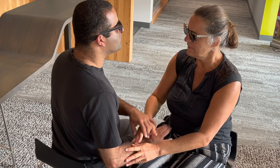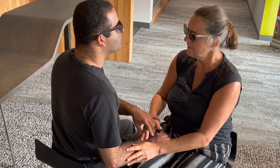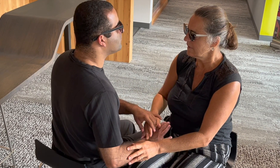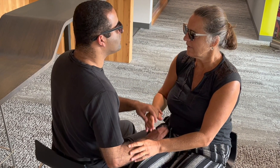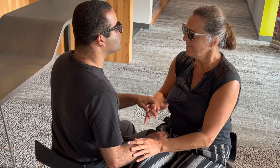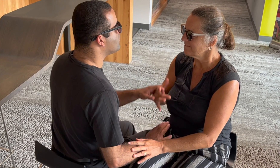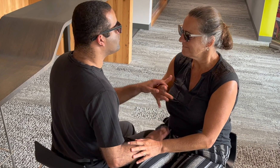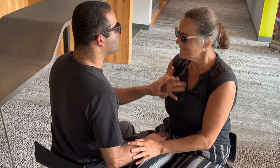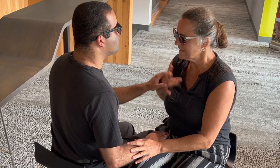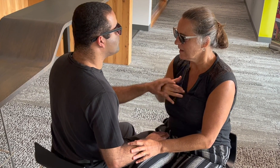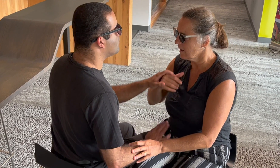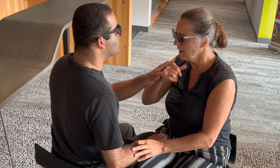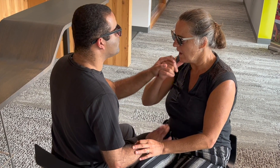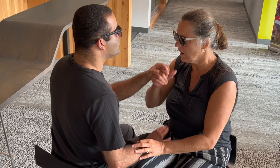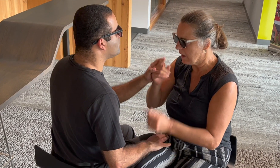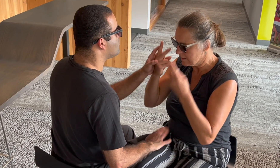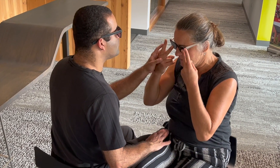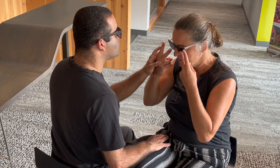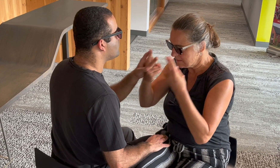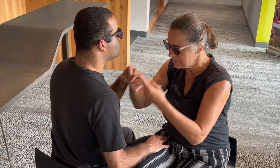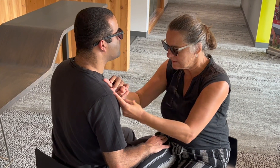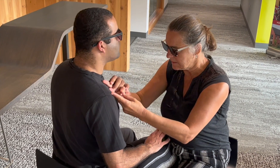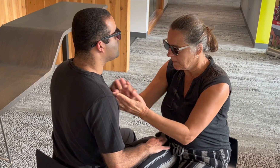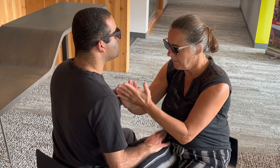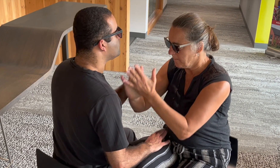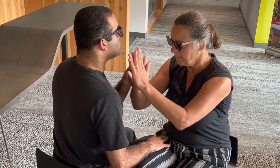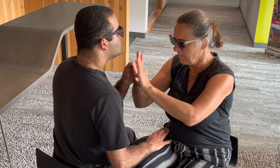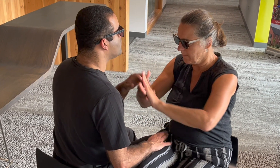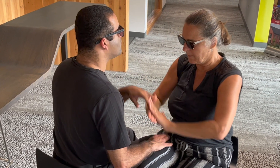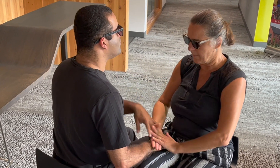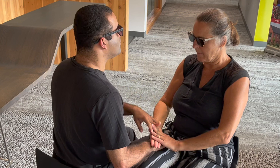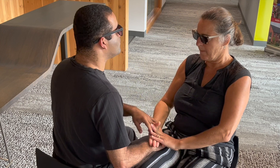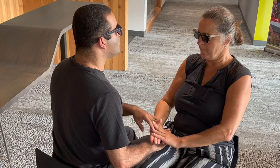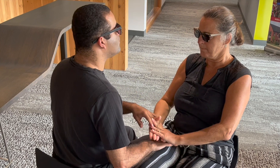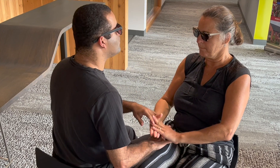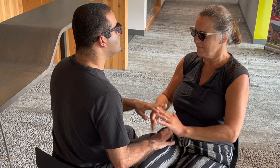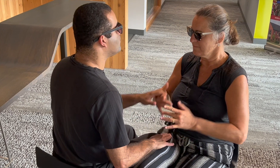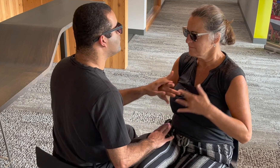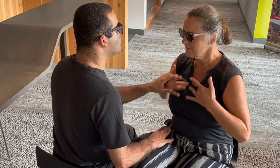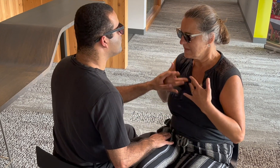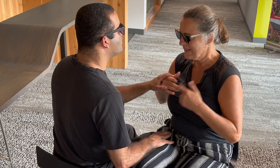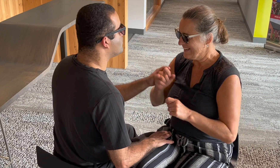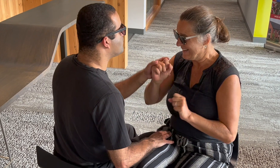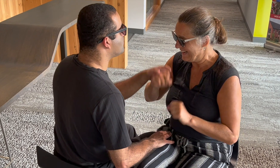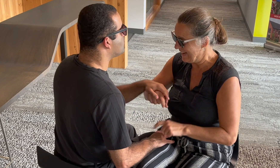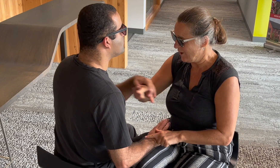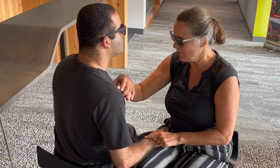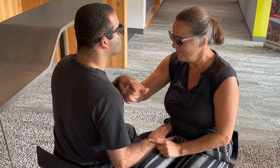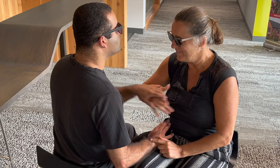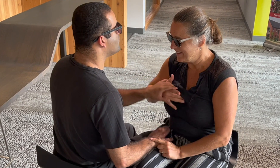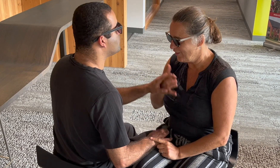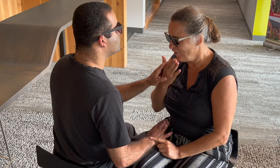For example, you can't feel color. However, it may be appropriate to say the color of an object to give the person an idea of it,